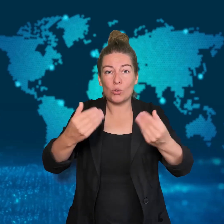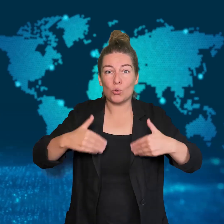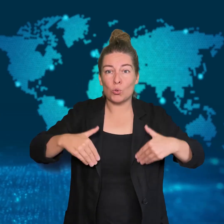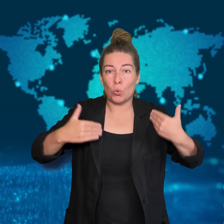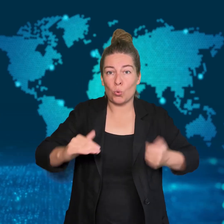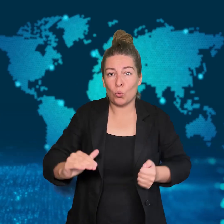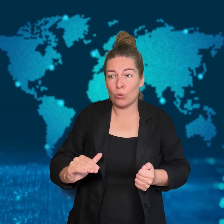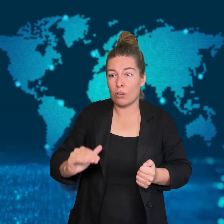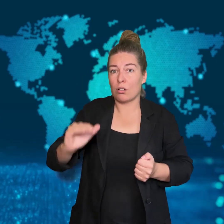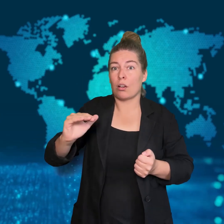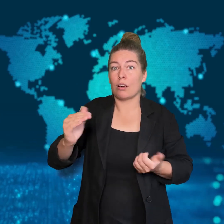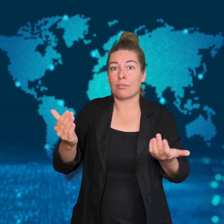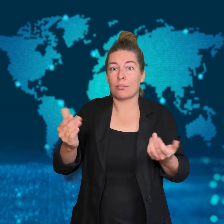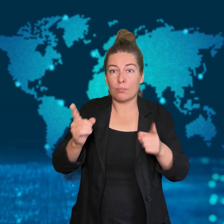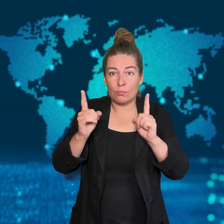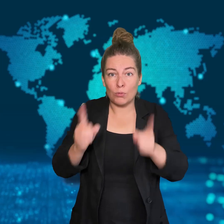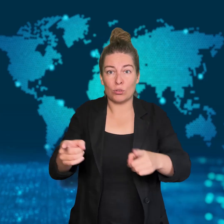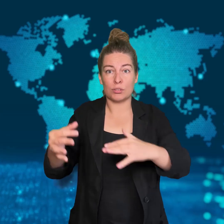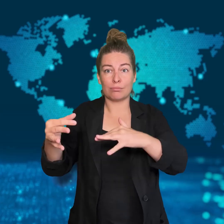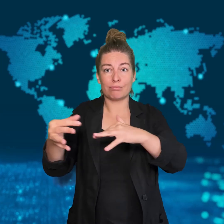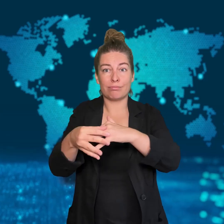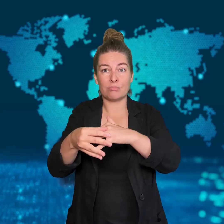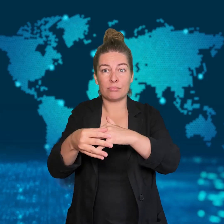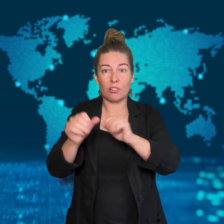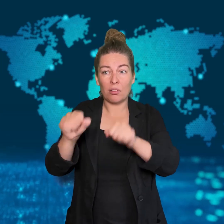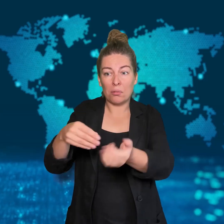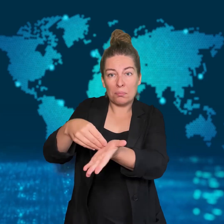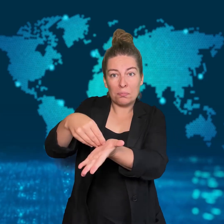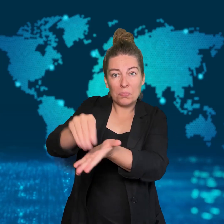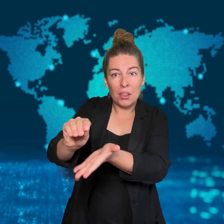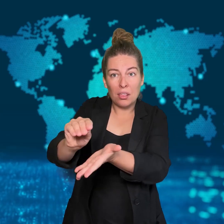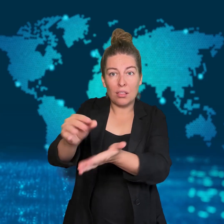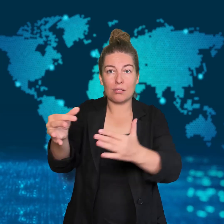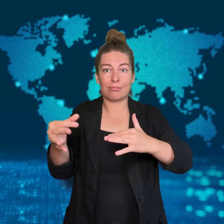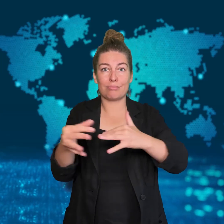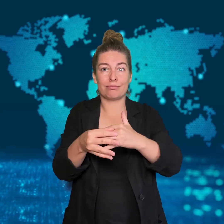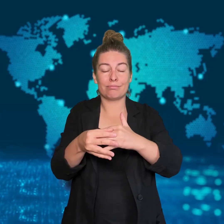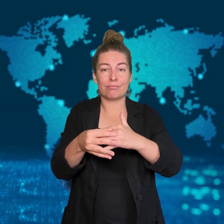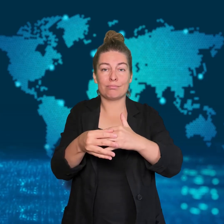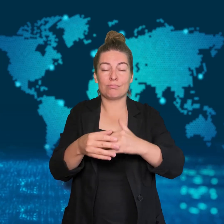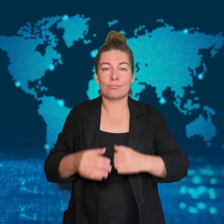trafficks girls and young women to be purchased as brides.